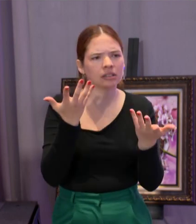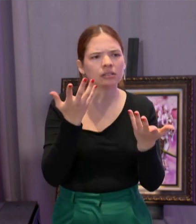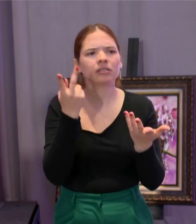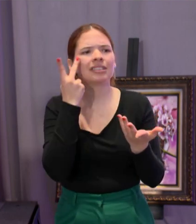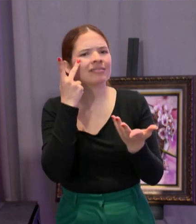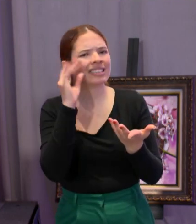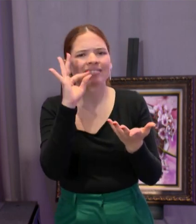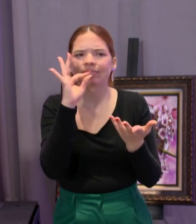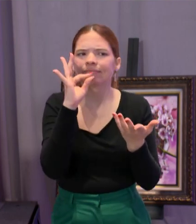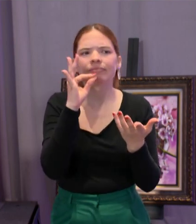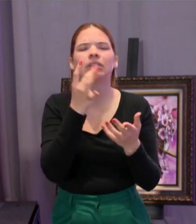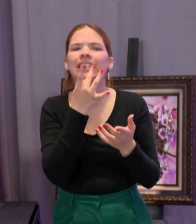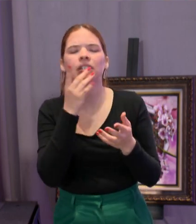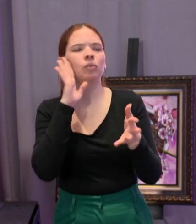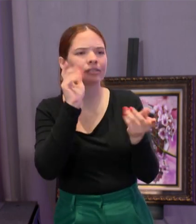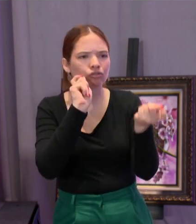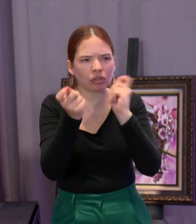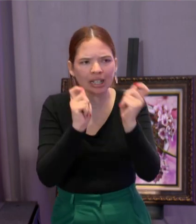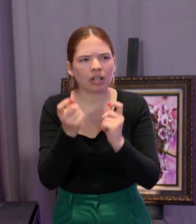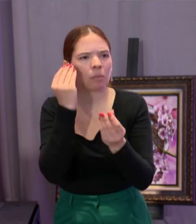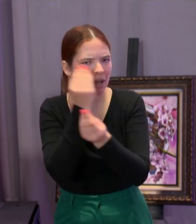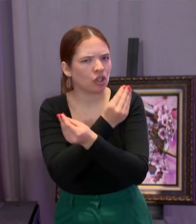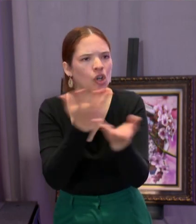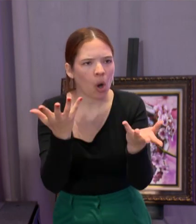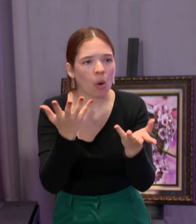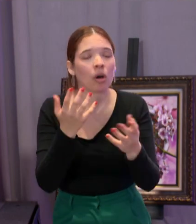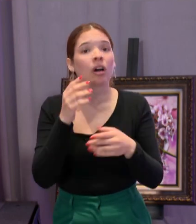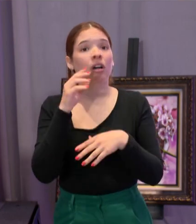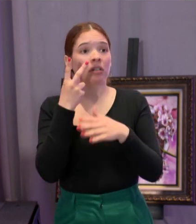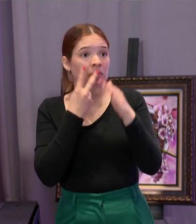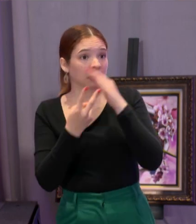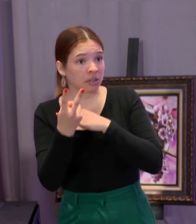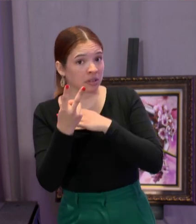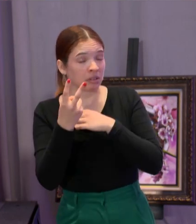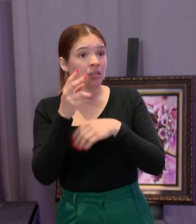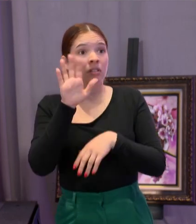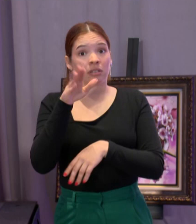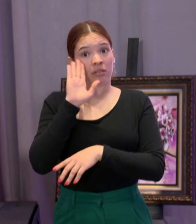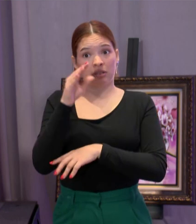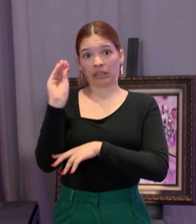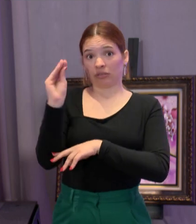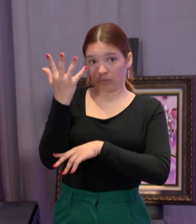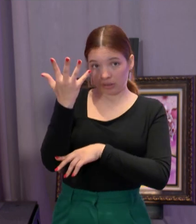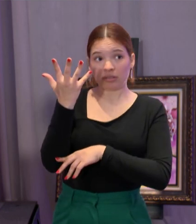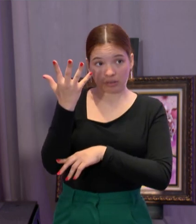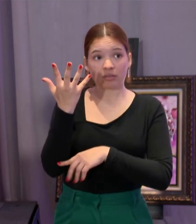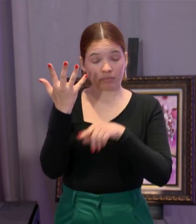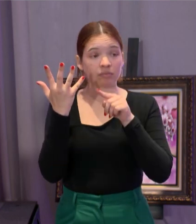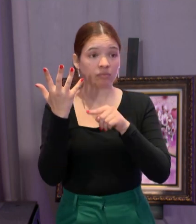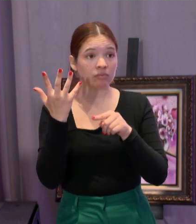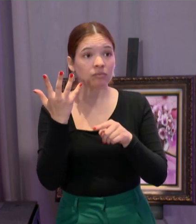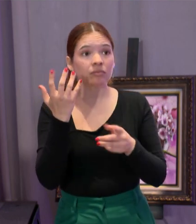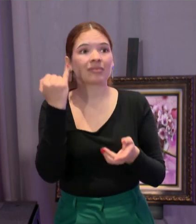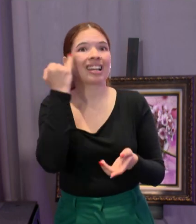FORECASTING THE WINDOW DURING WHICH THE TREES ARE EXPECTED TO FIRST REACH PEAK BLOOM IF THE